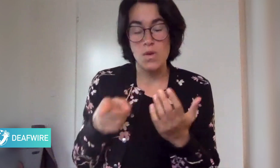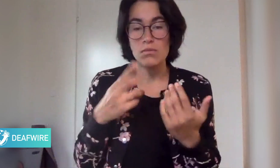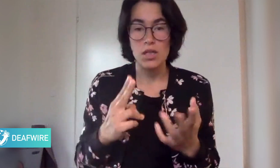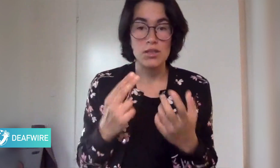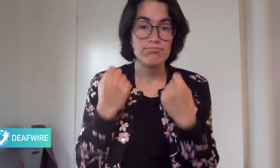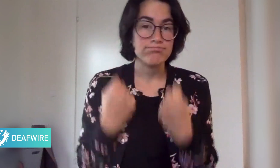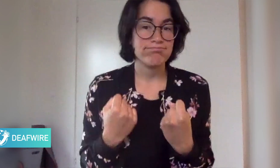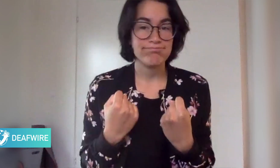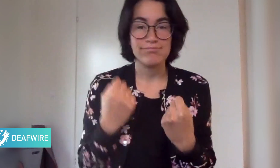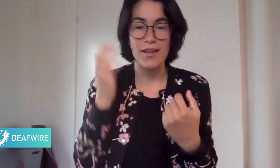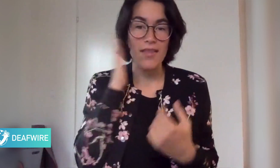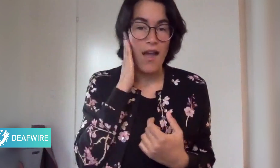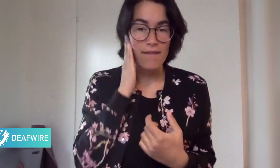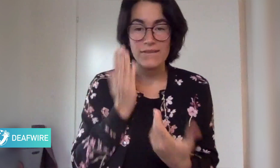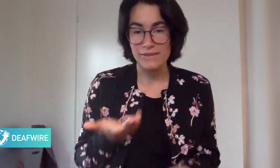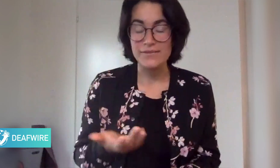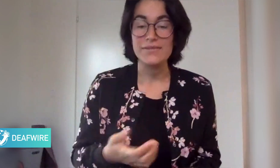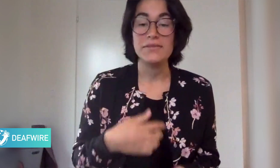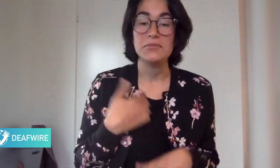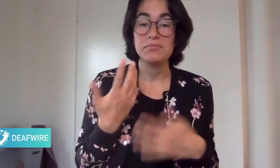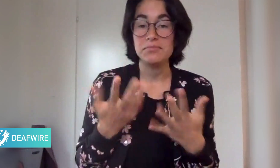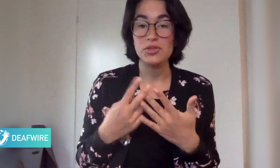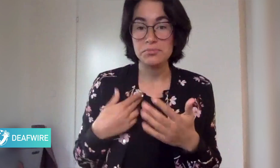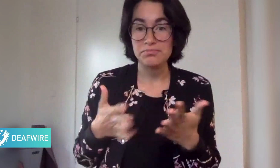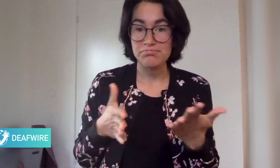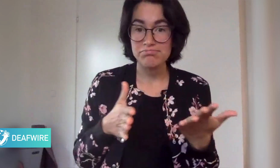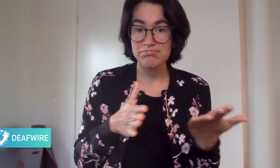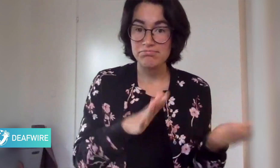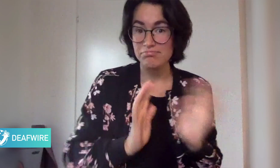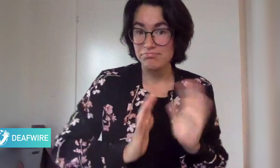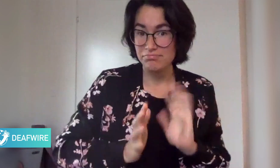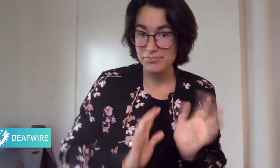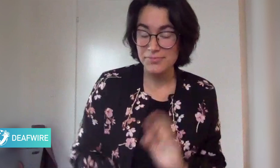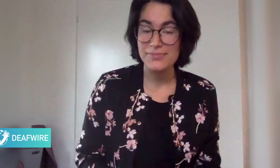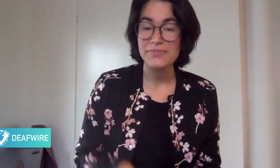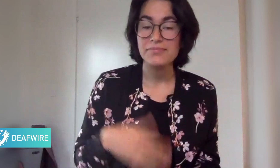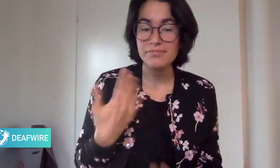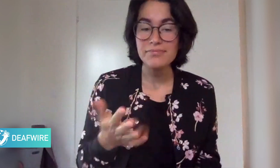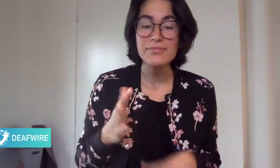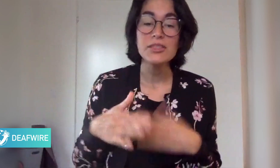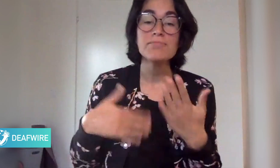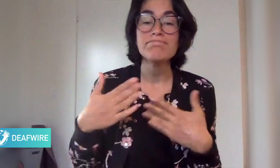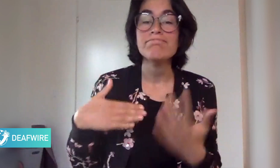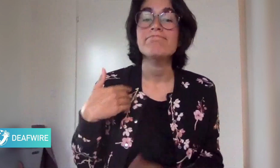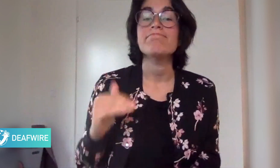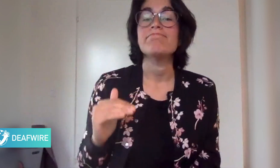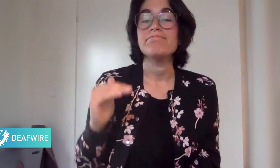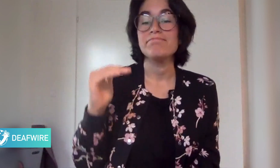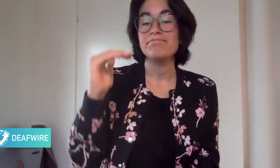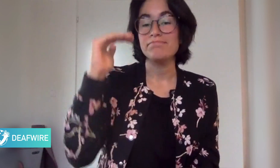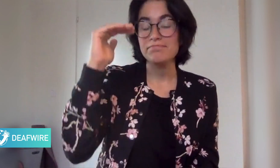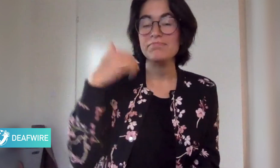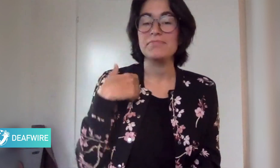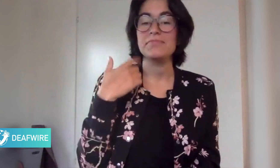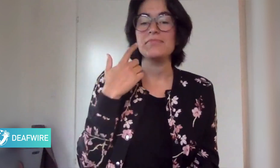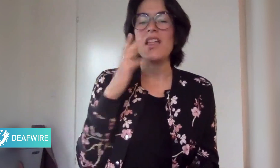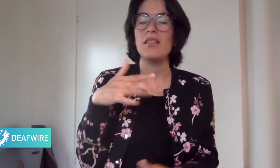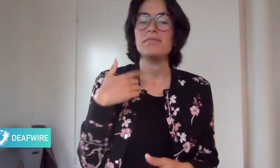Everyone signed. The Deaf school was strongly Deaf. I became used to using sign language.